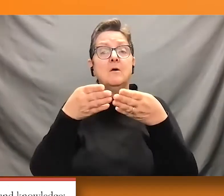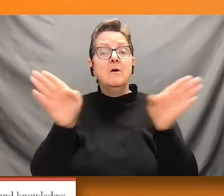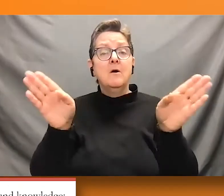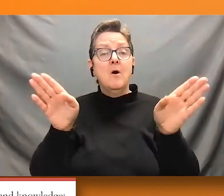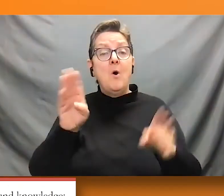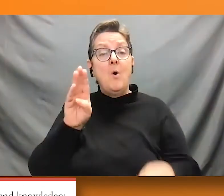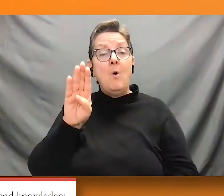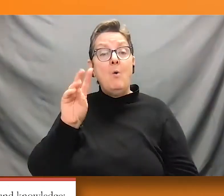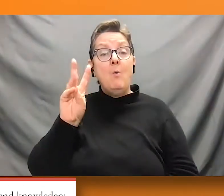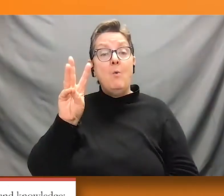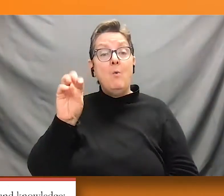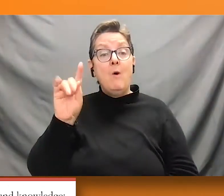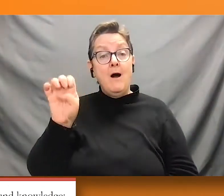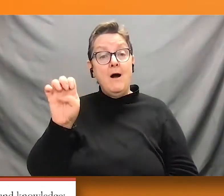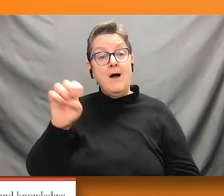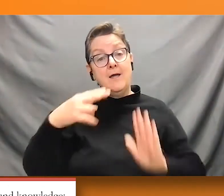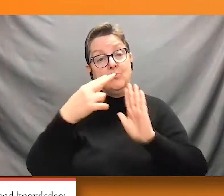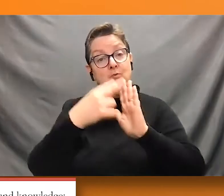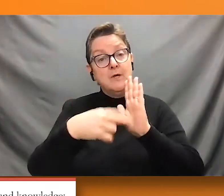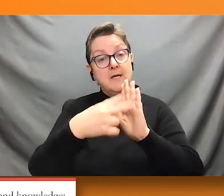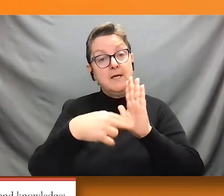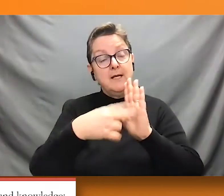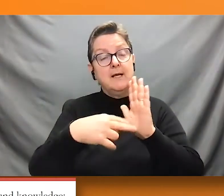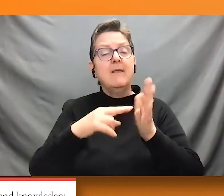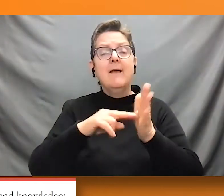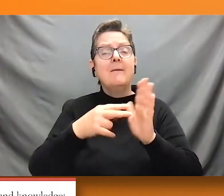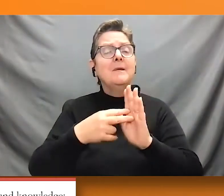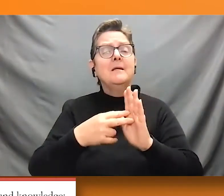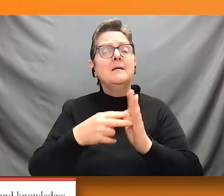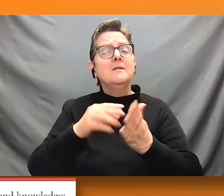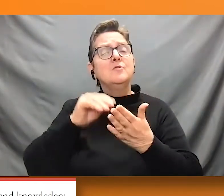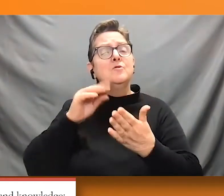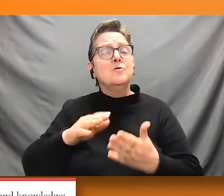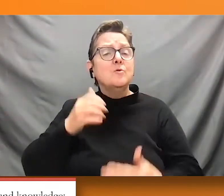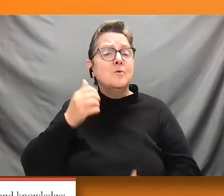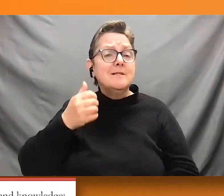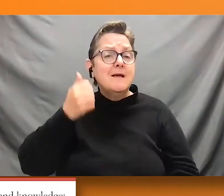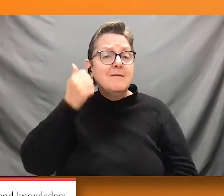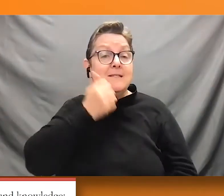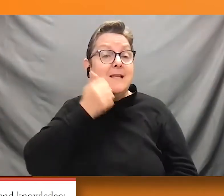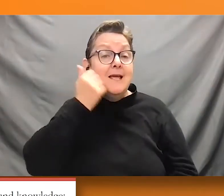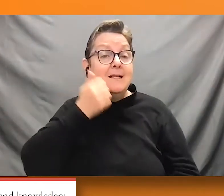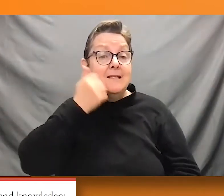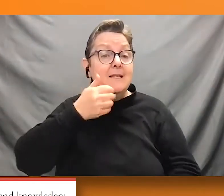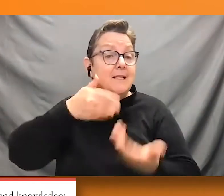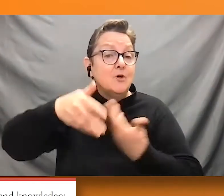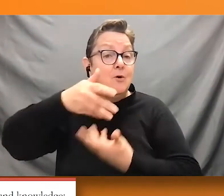And wide reading is just where a student or students have daily interactions with texts--